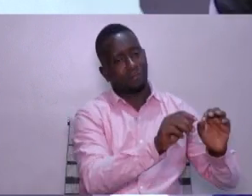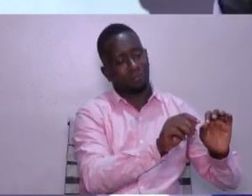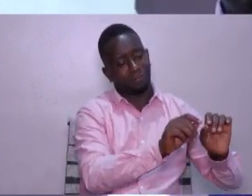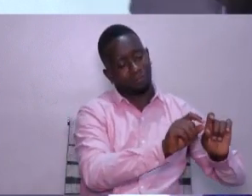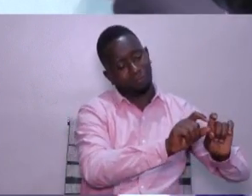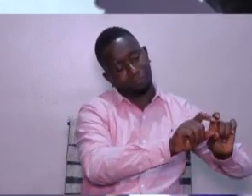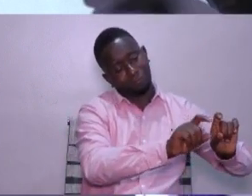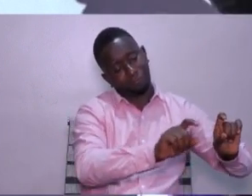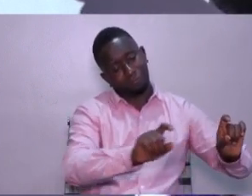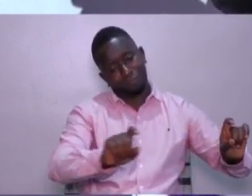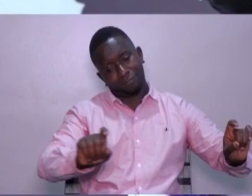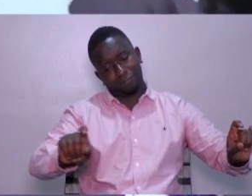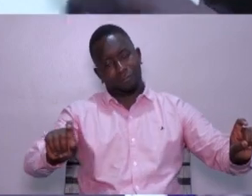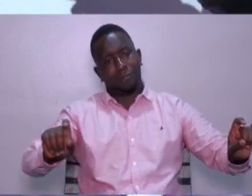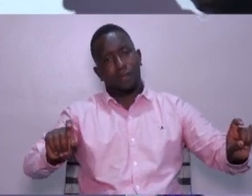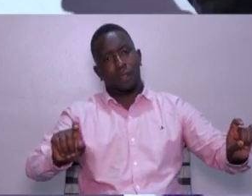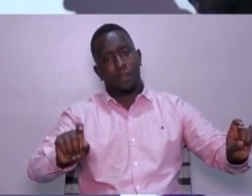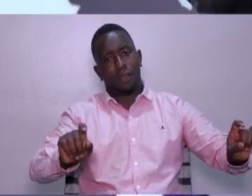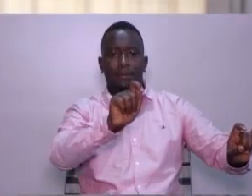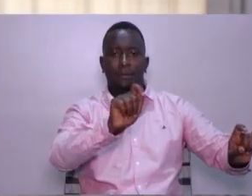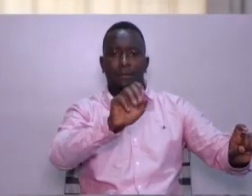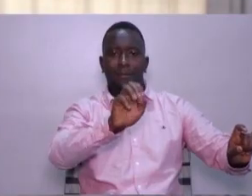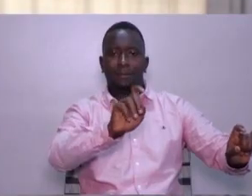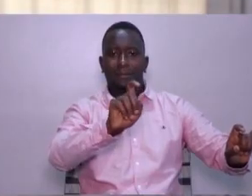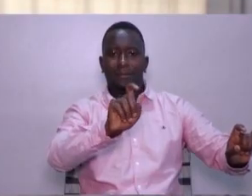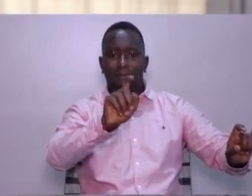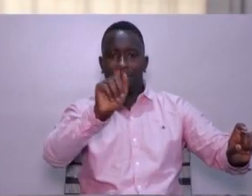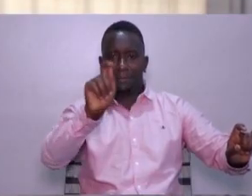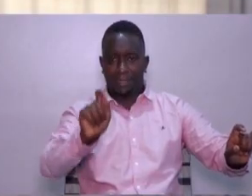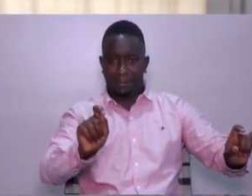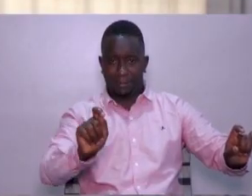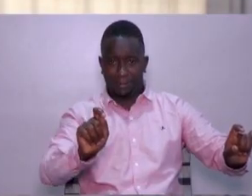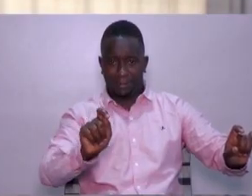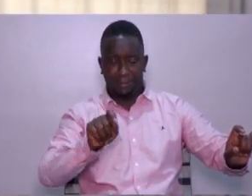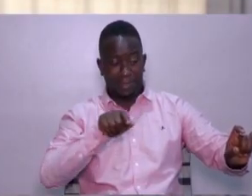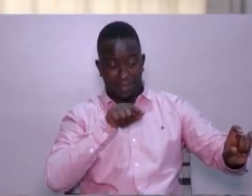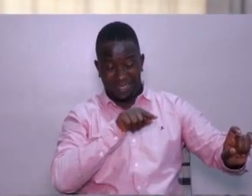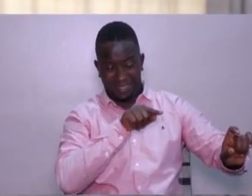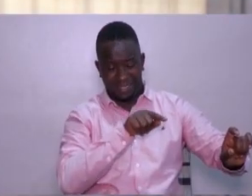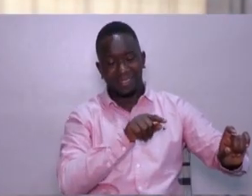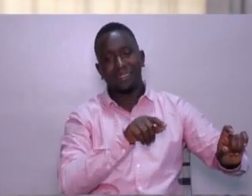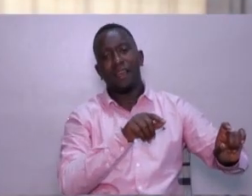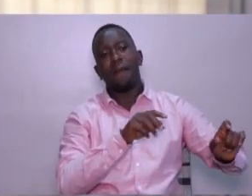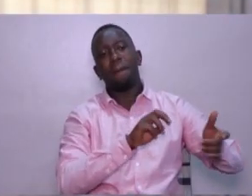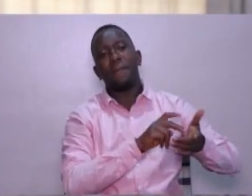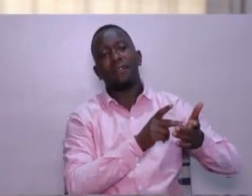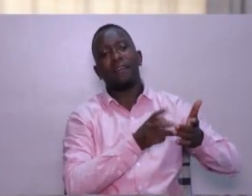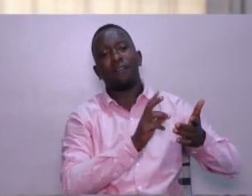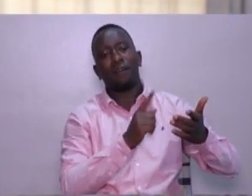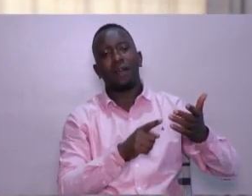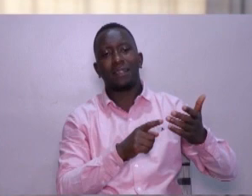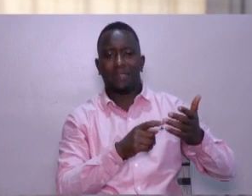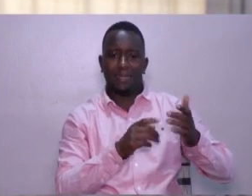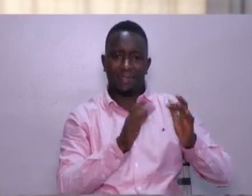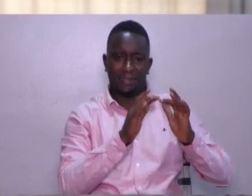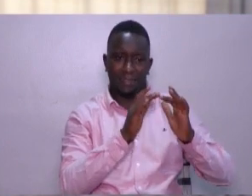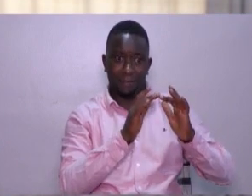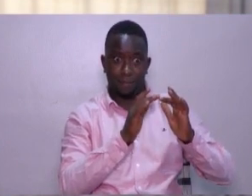that forms what we call a visual text and also because now the text must also take care of those who are not able